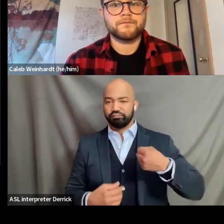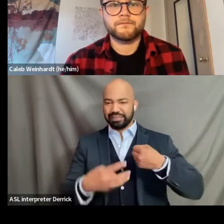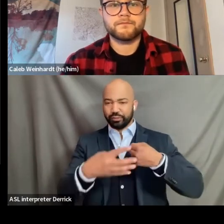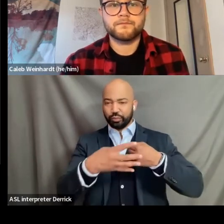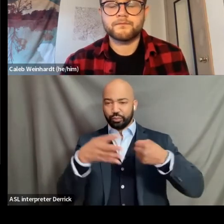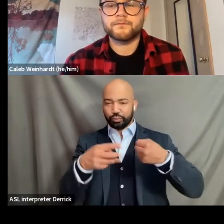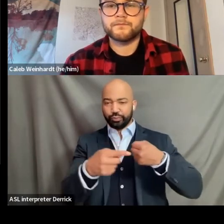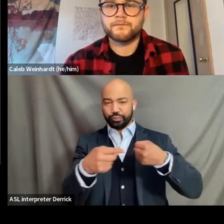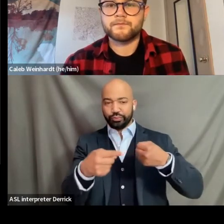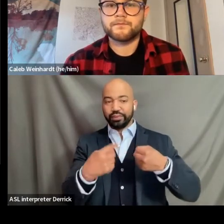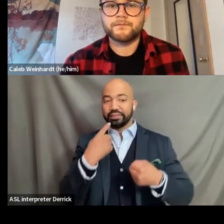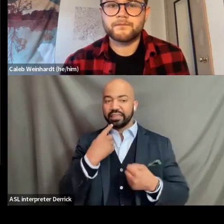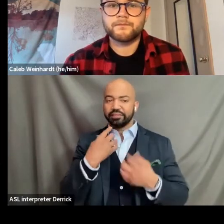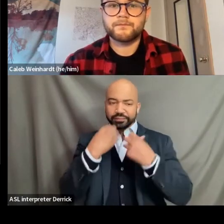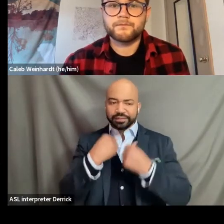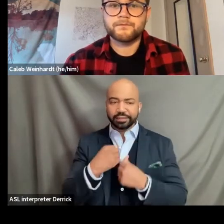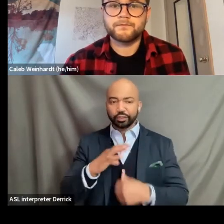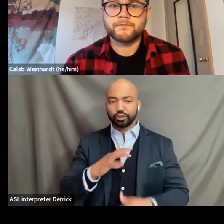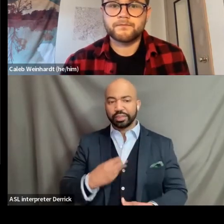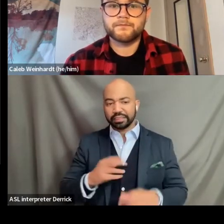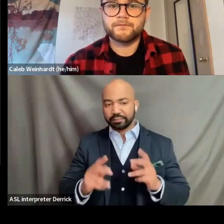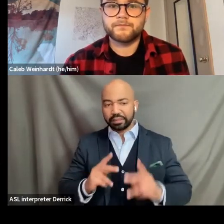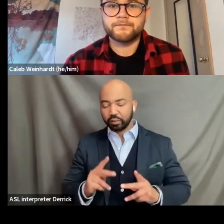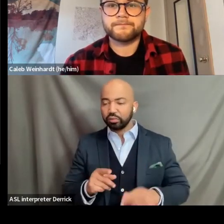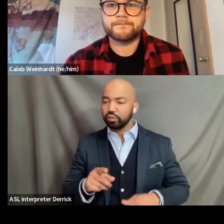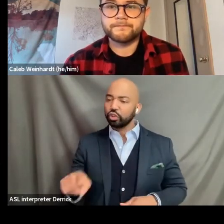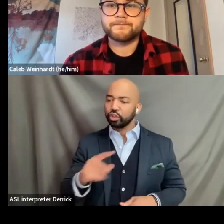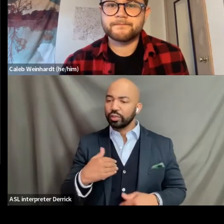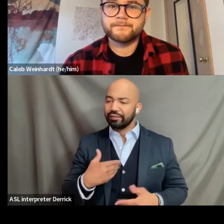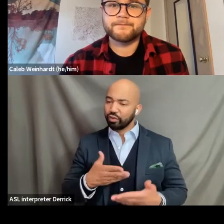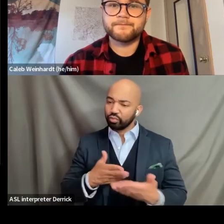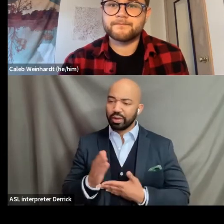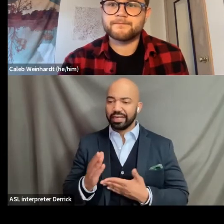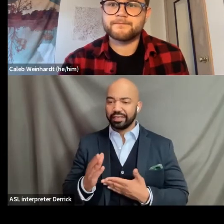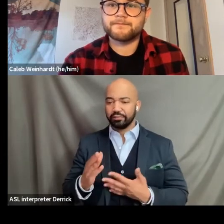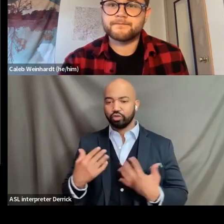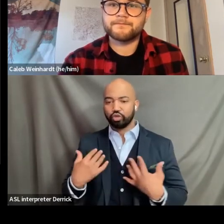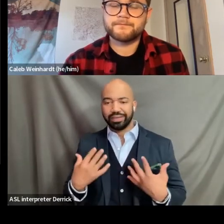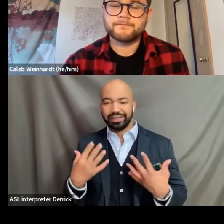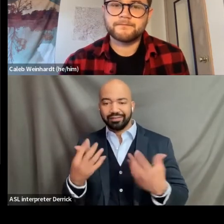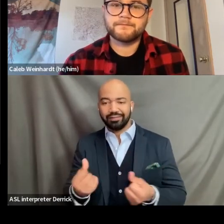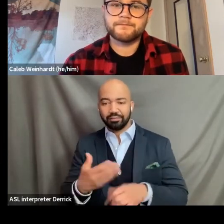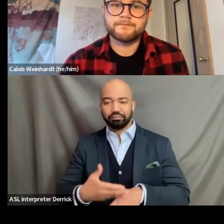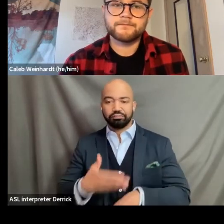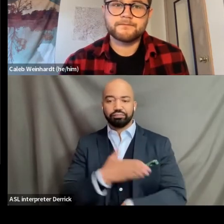"Dear trans people, you have a right to heal." So we want to help create spaces